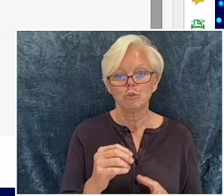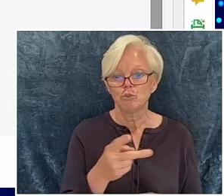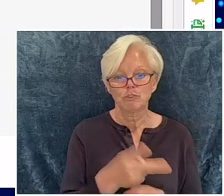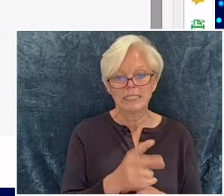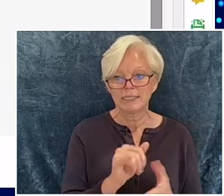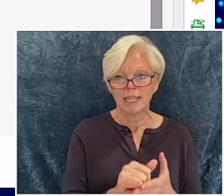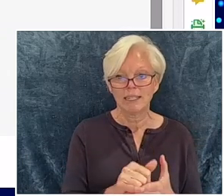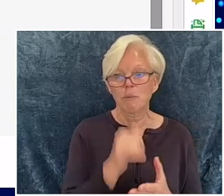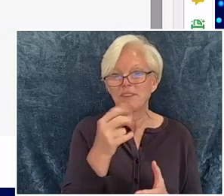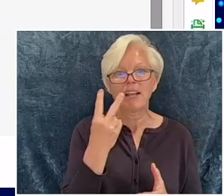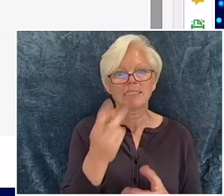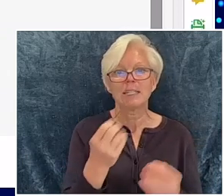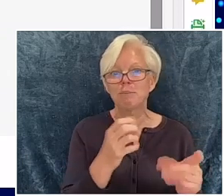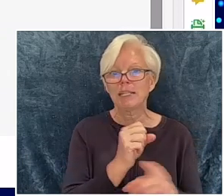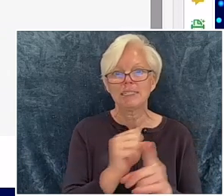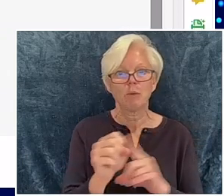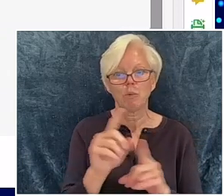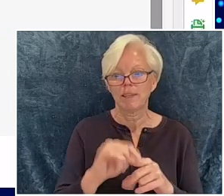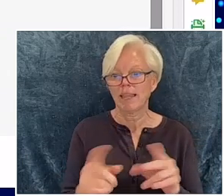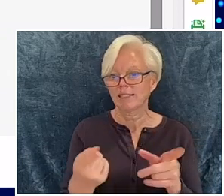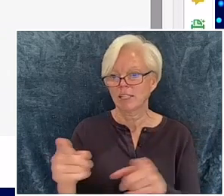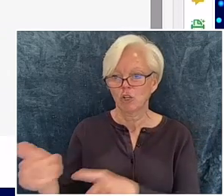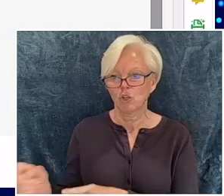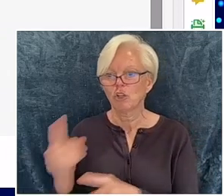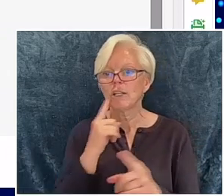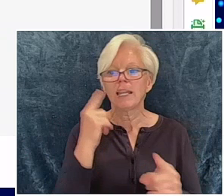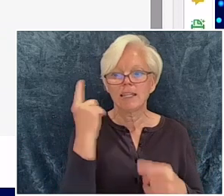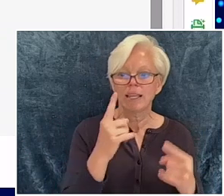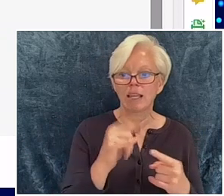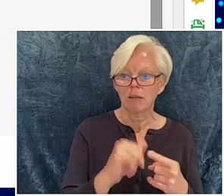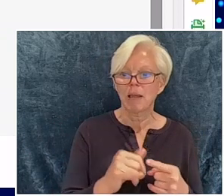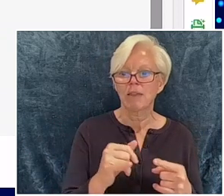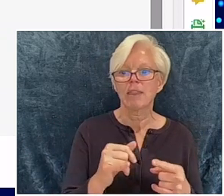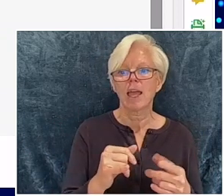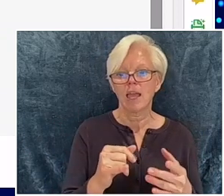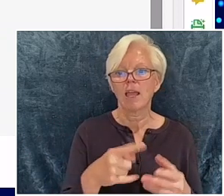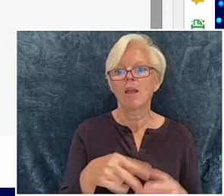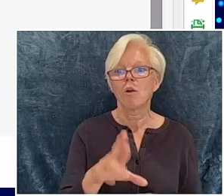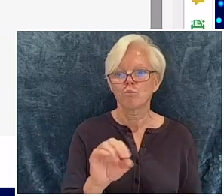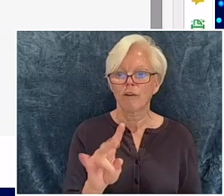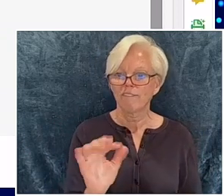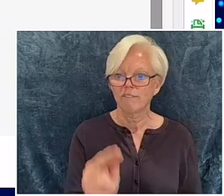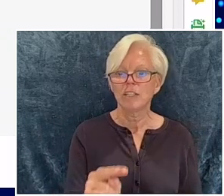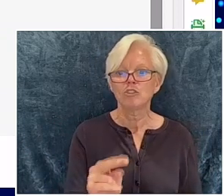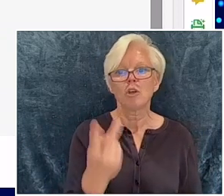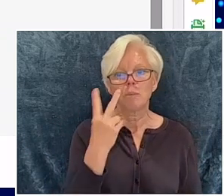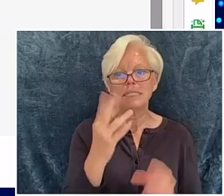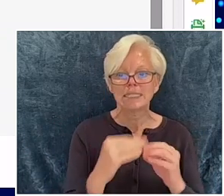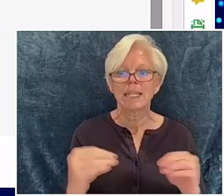occurred. And in thinking about that provision, we see it more as providing an